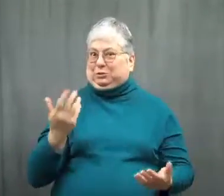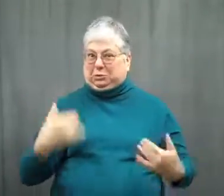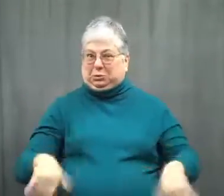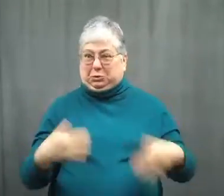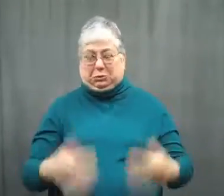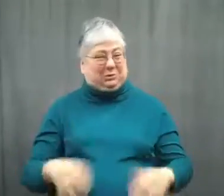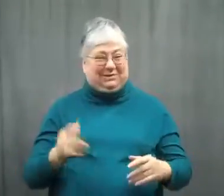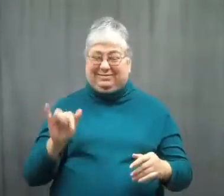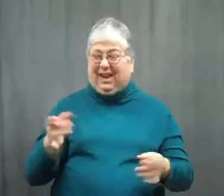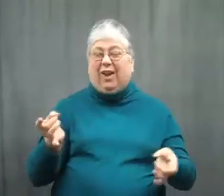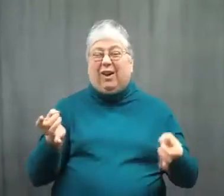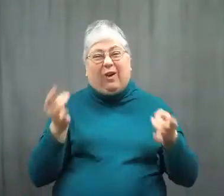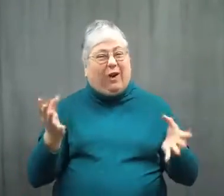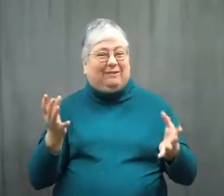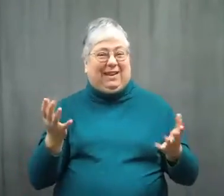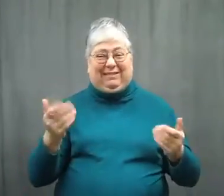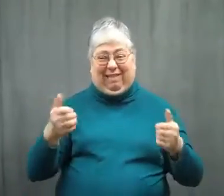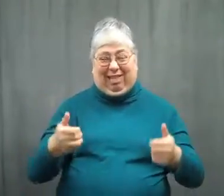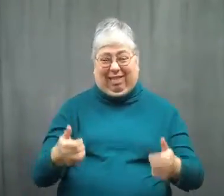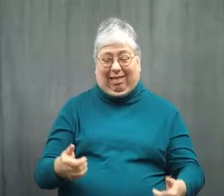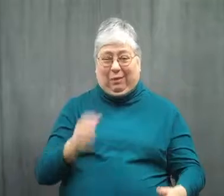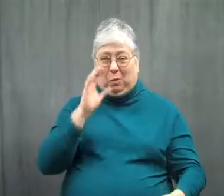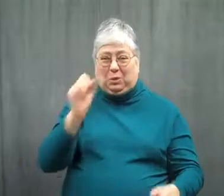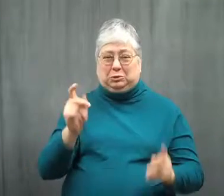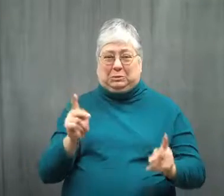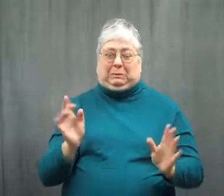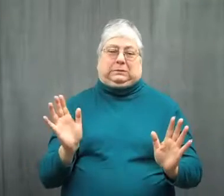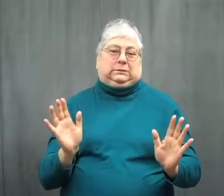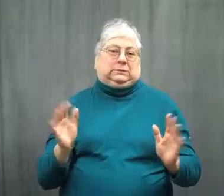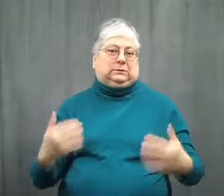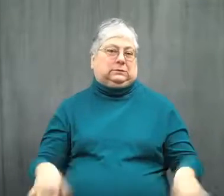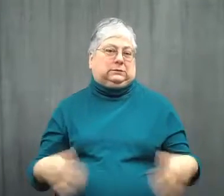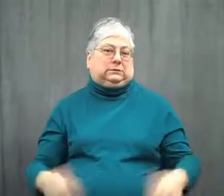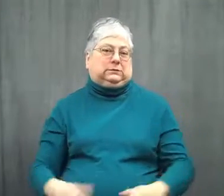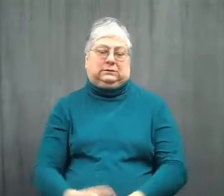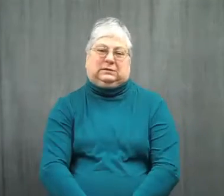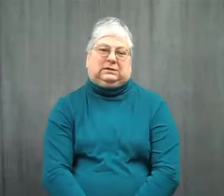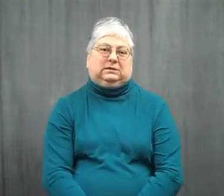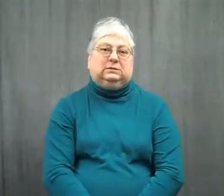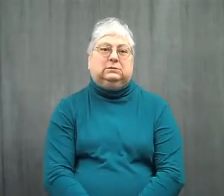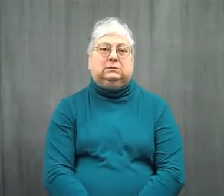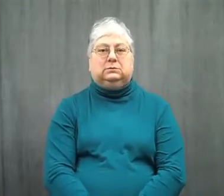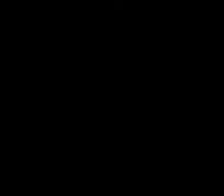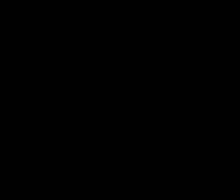It's horrible watching people with Alzheimer's deteriorate.